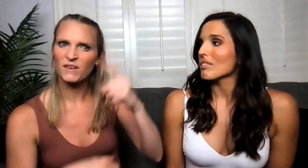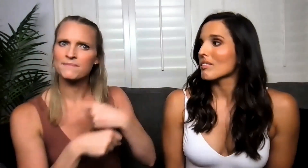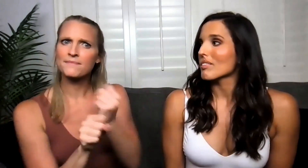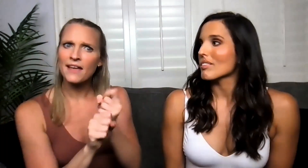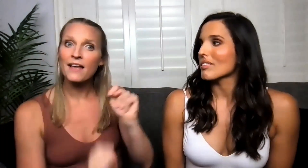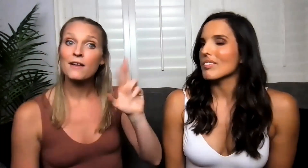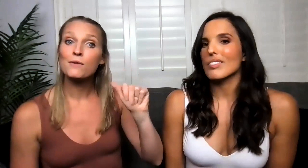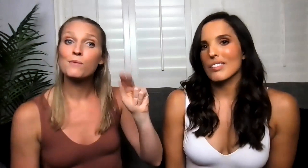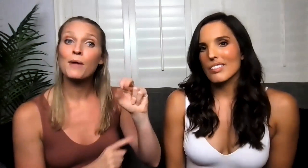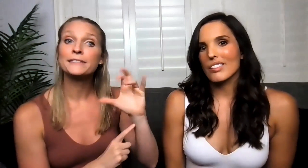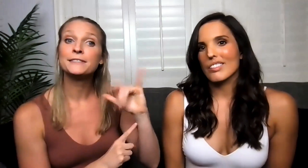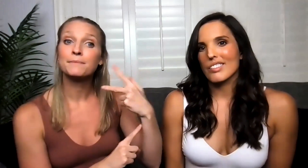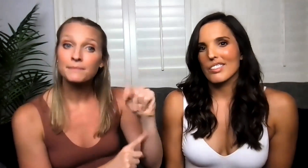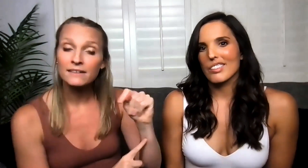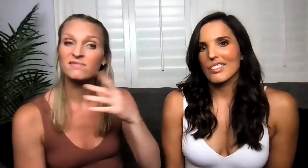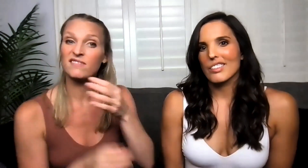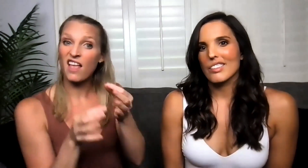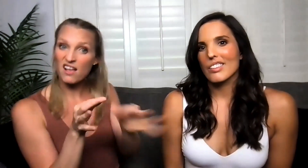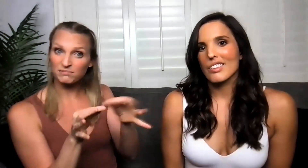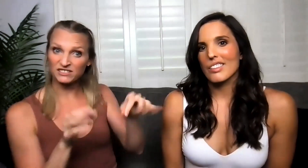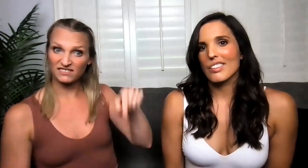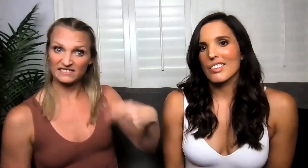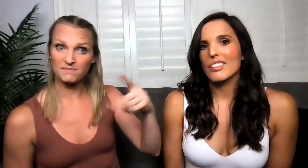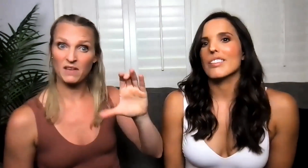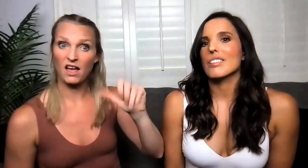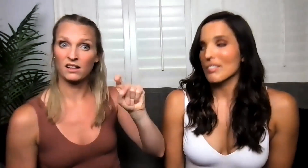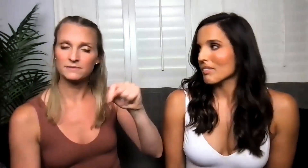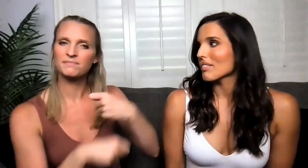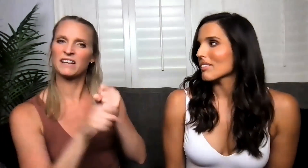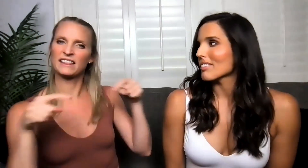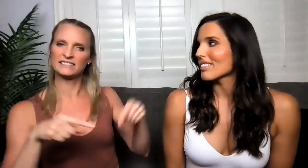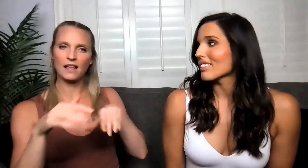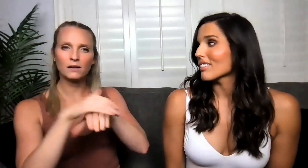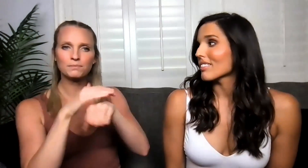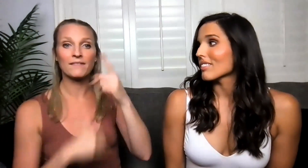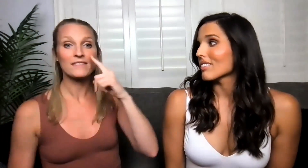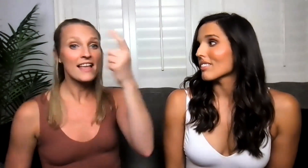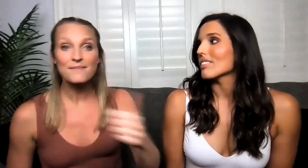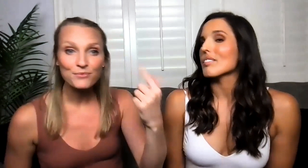for making the transcripts and captions of this podcast accessible for everyone.